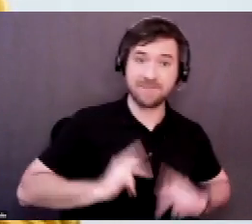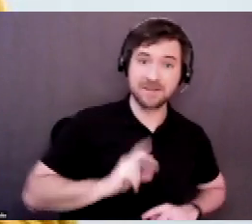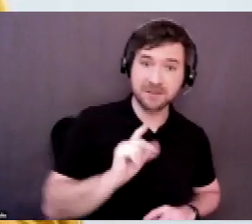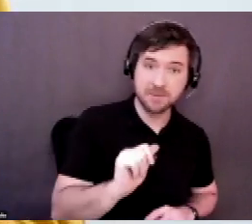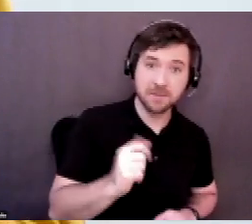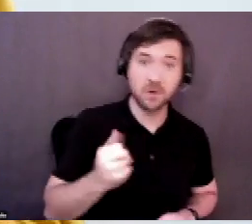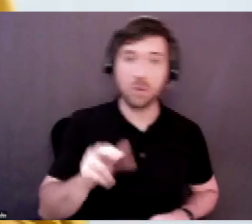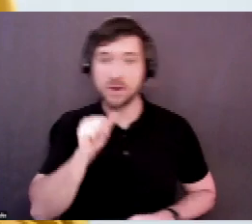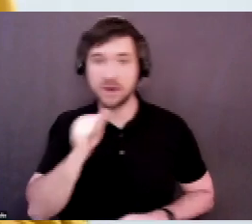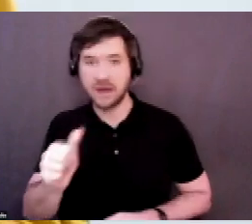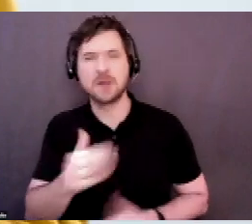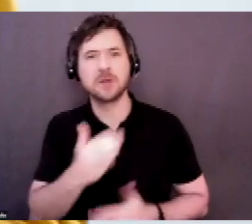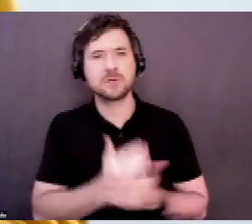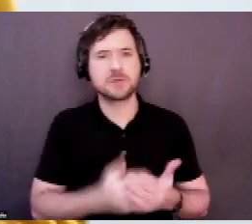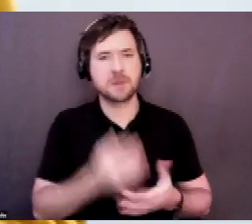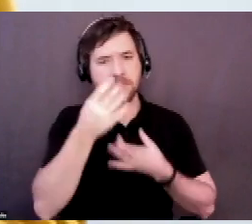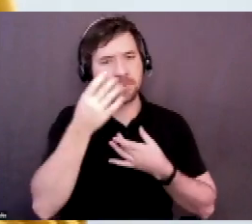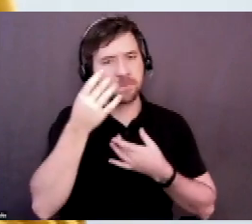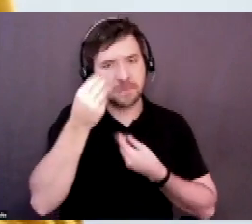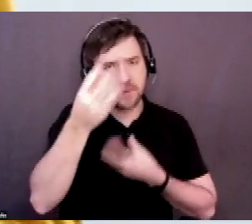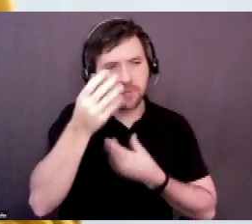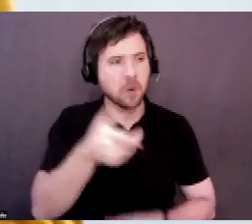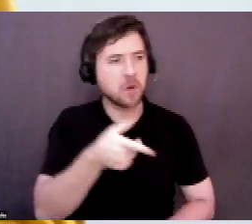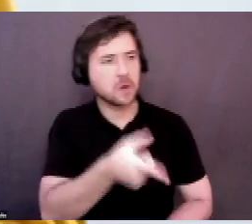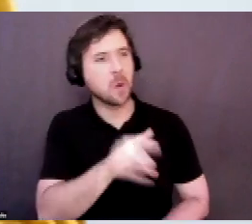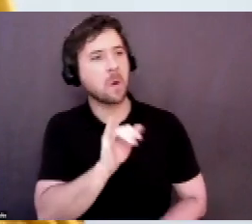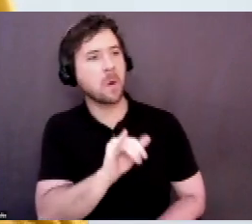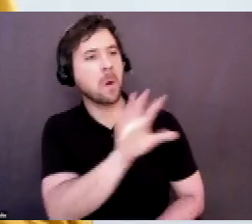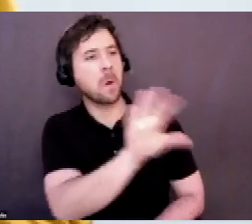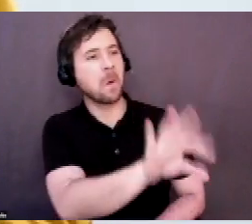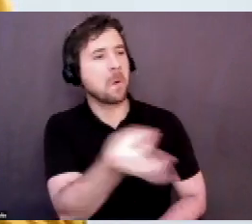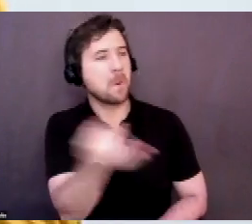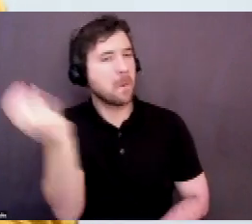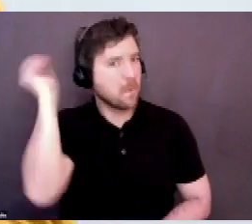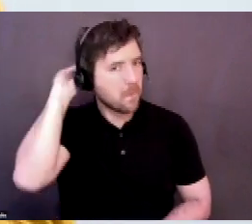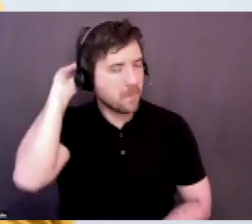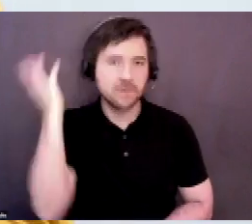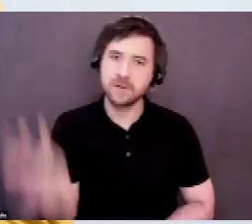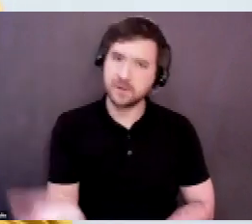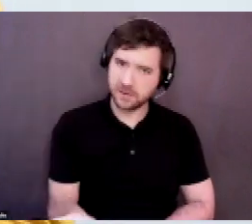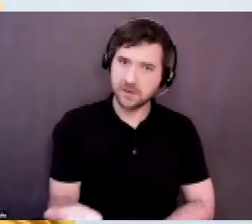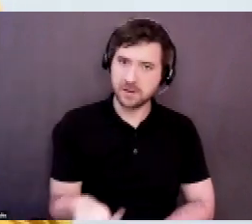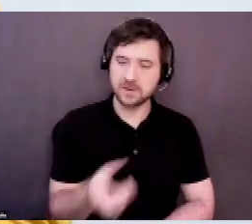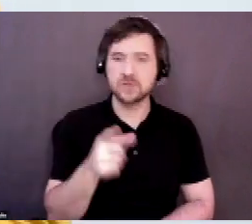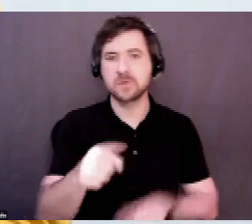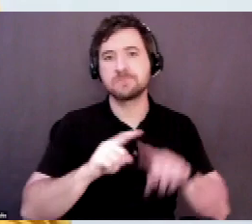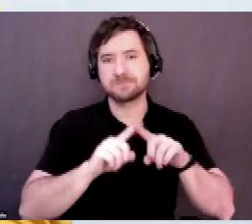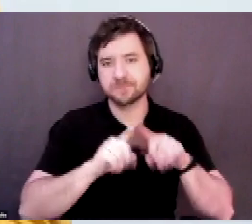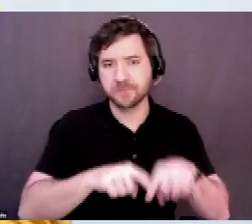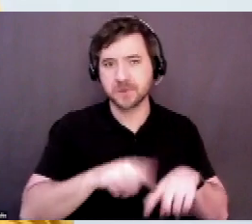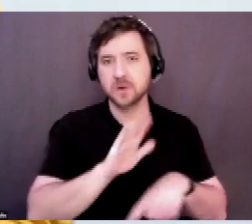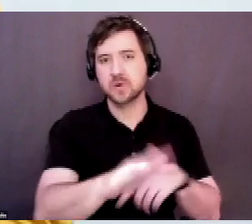I do say lean into your village. Check in with people. Your emotional wellness and well